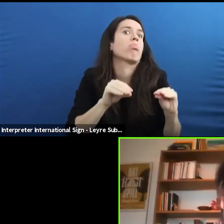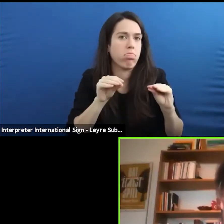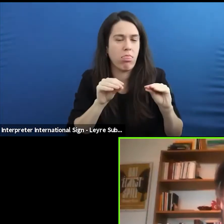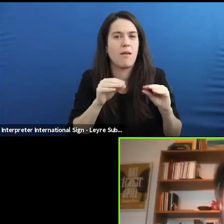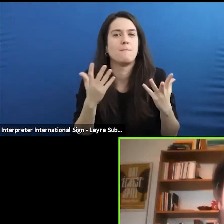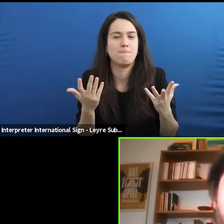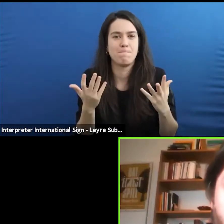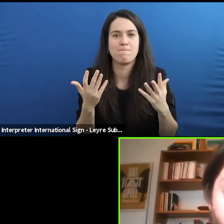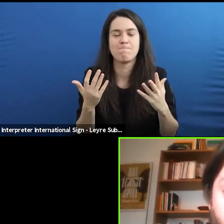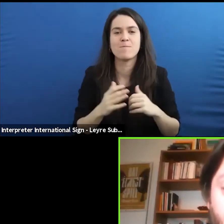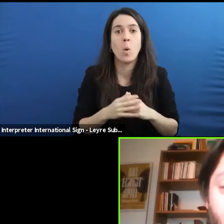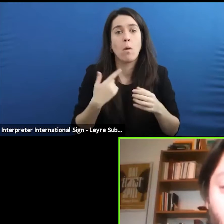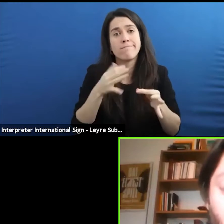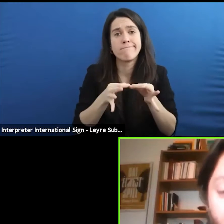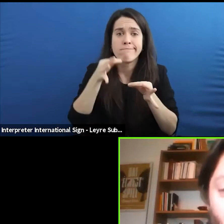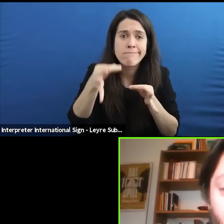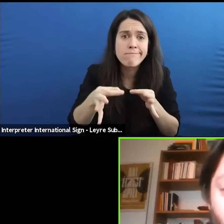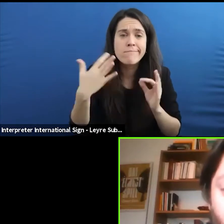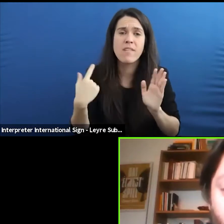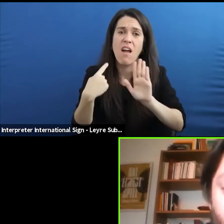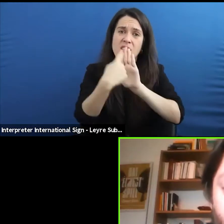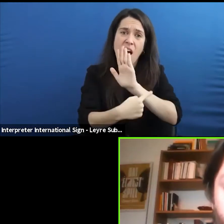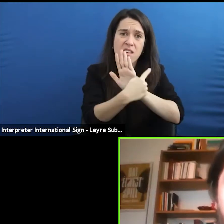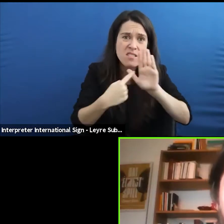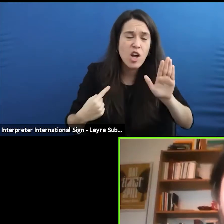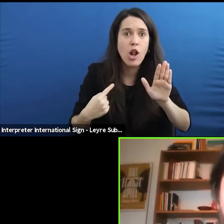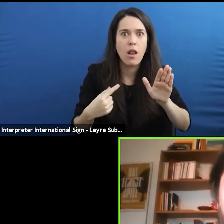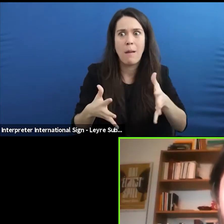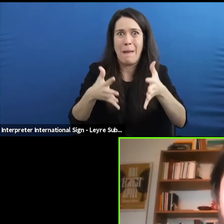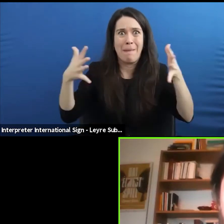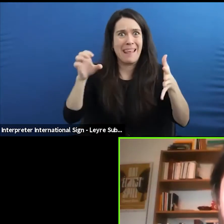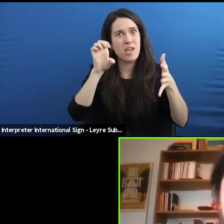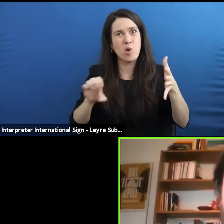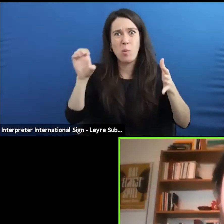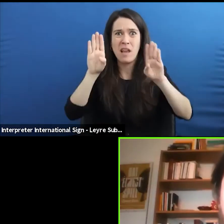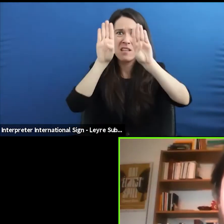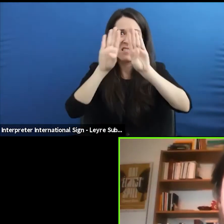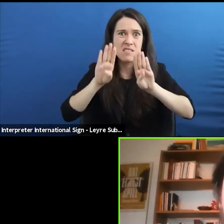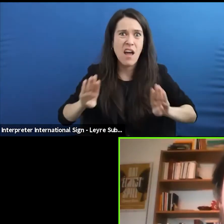postponed or cancelled, major European theater and performing arts festivals cancelled as well,